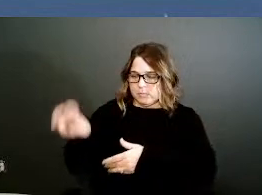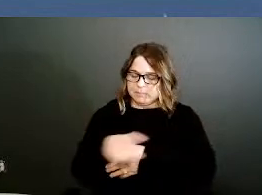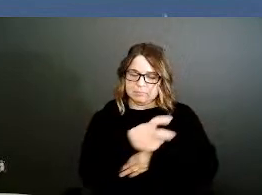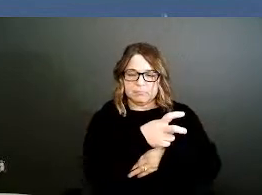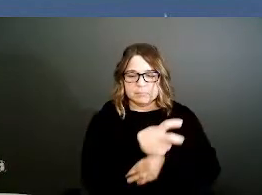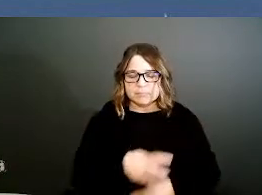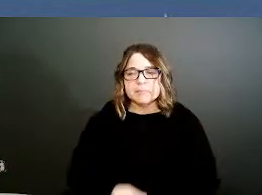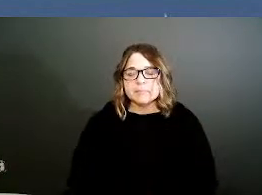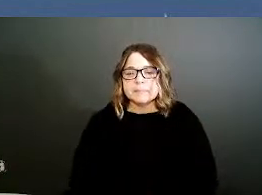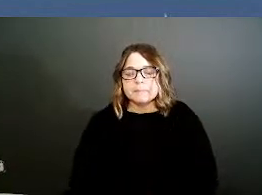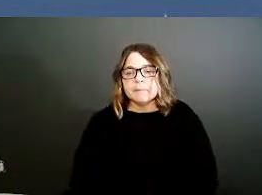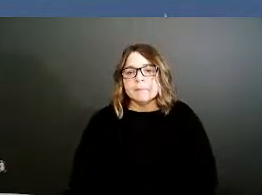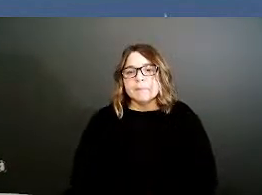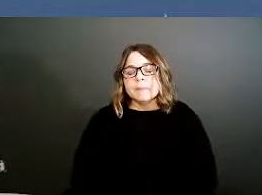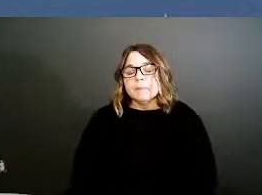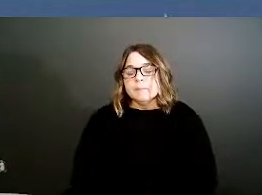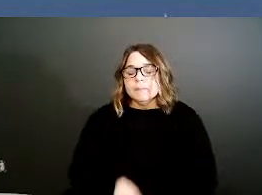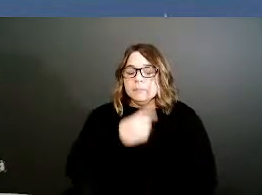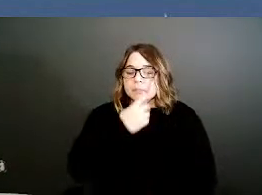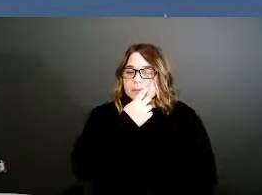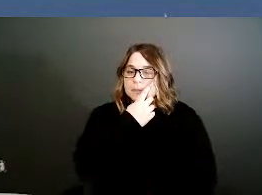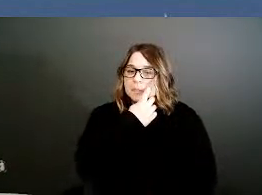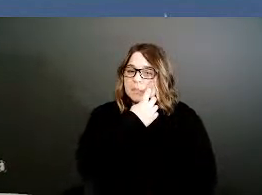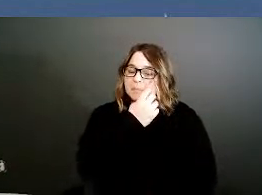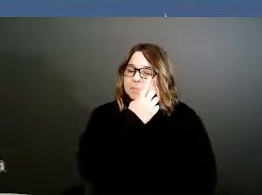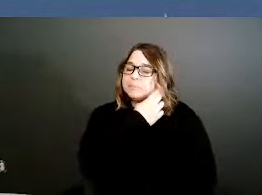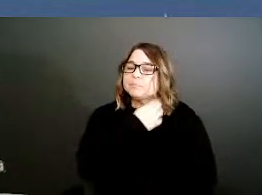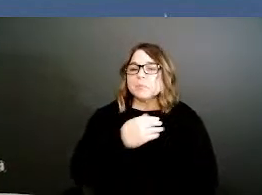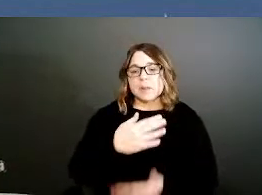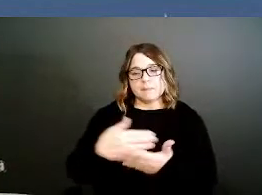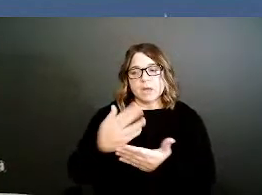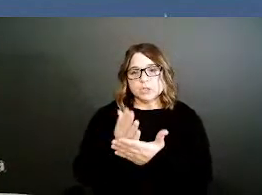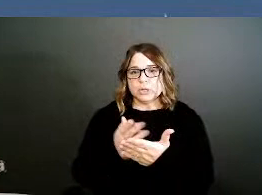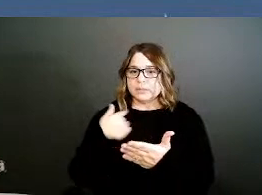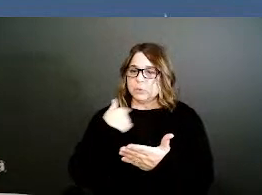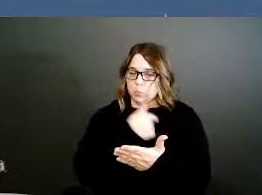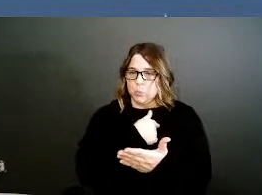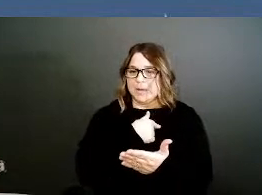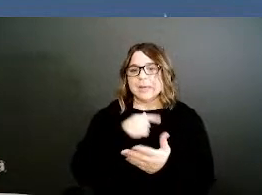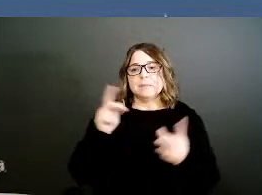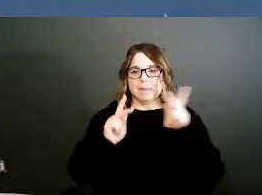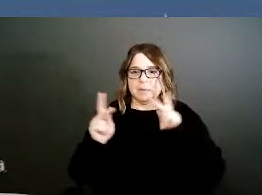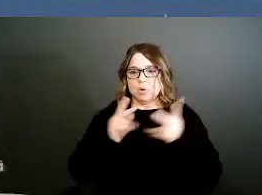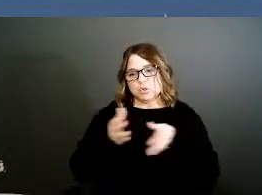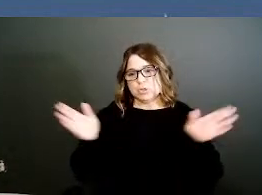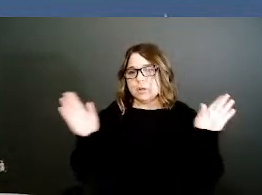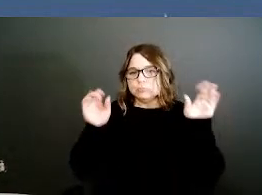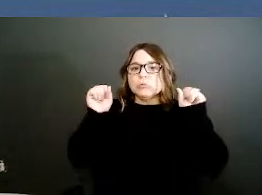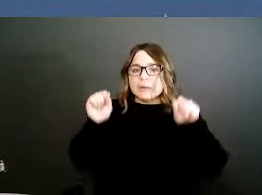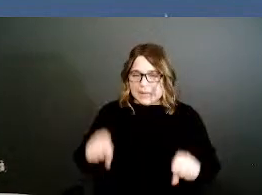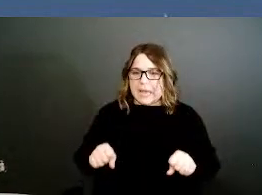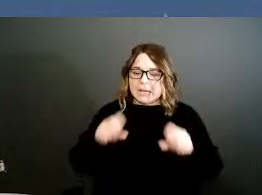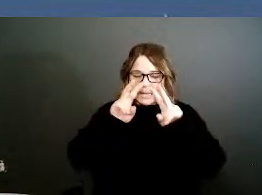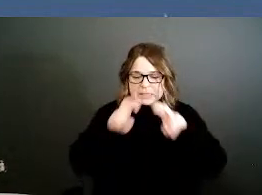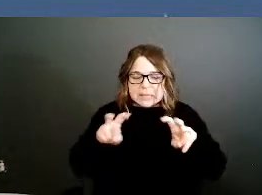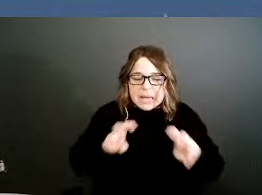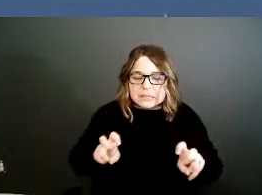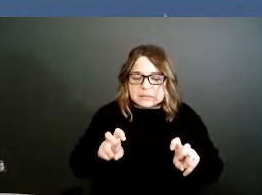BUDGETS ARE ONE MAJOR ITEM WHICH WE, THE PUBLIC, CAN USE TO ASSESS WHETHER THERE IS REAL INTENTION TO IMPROVE PUBLIC SAFETY. I WANT TO BE ABLE TO SAY, THE COUNCIL IS ON IT.